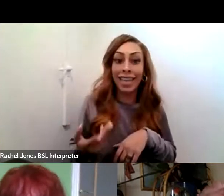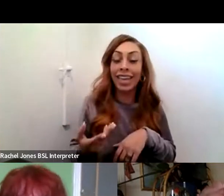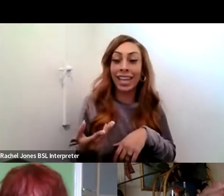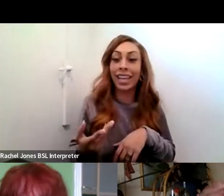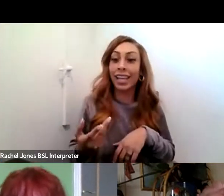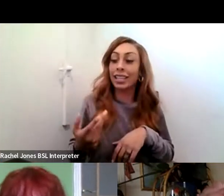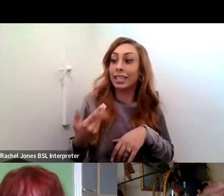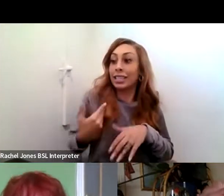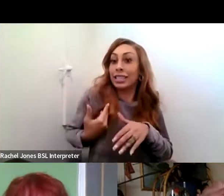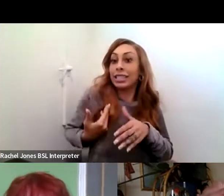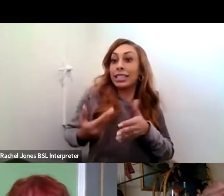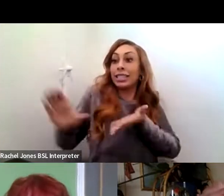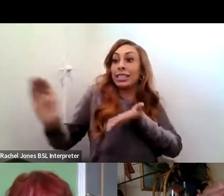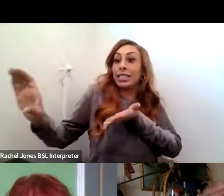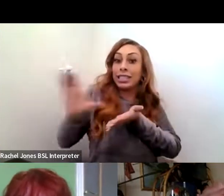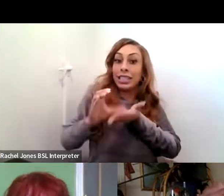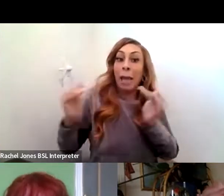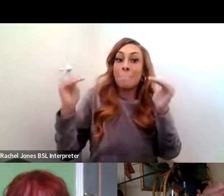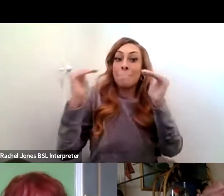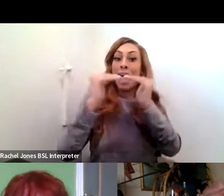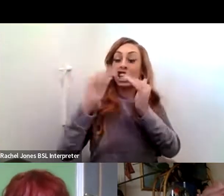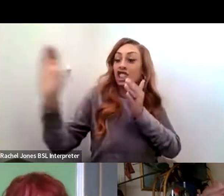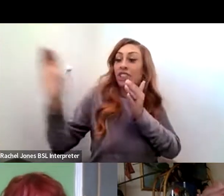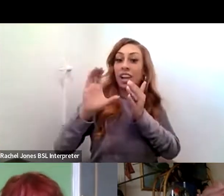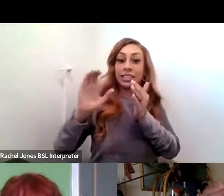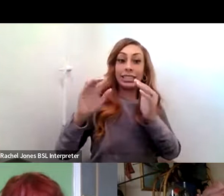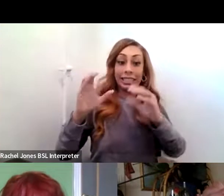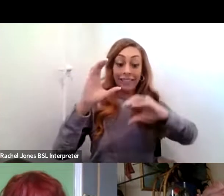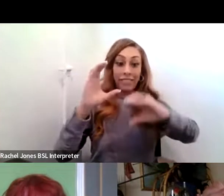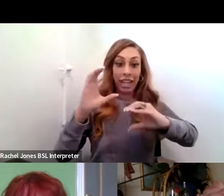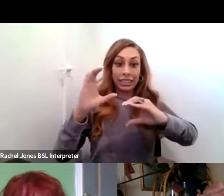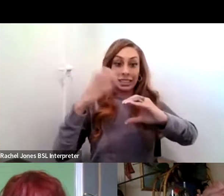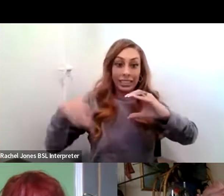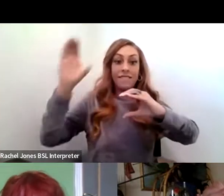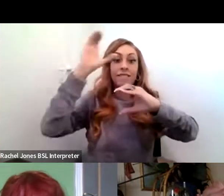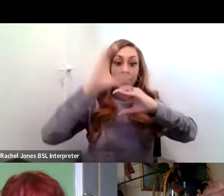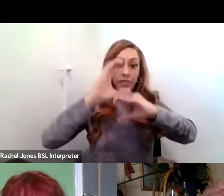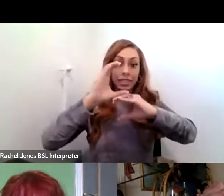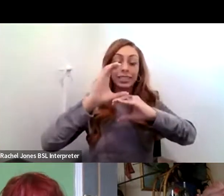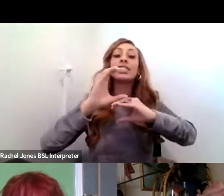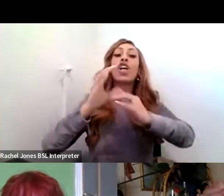some match funding from the Arts Council through Grants for the Arts,